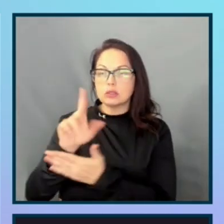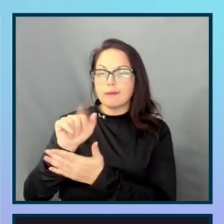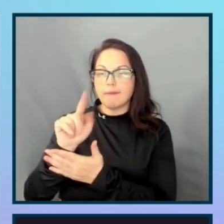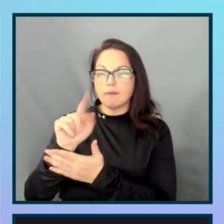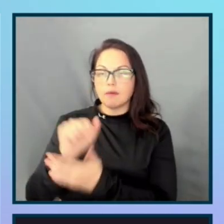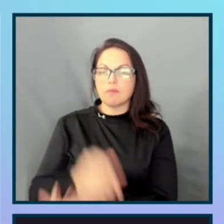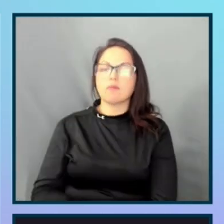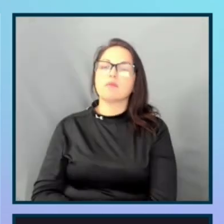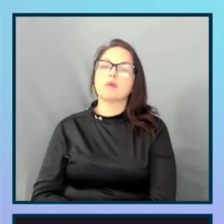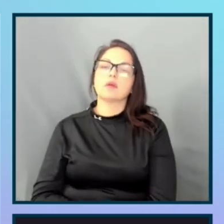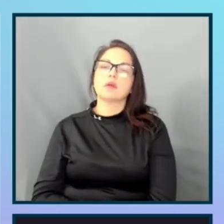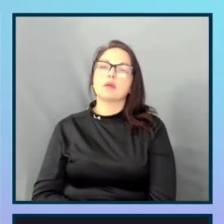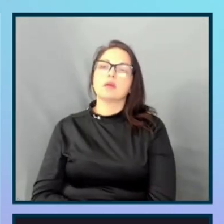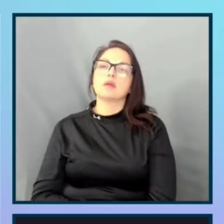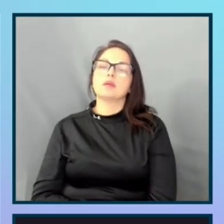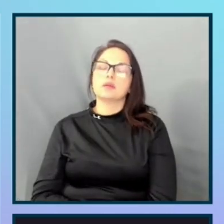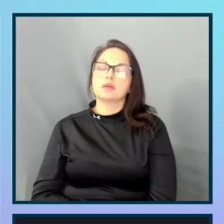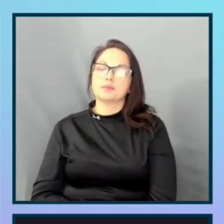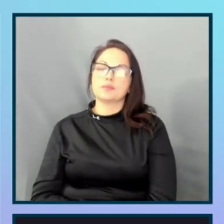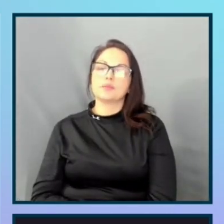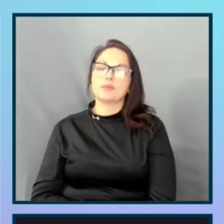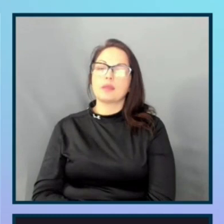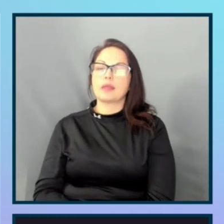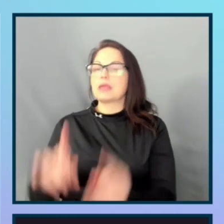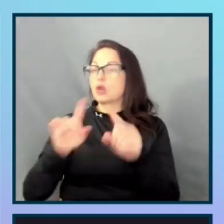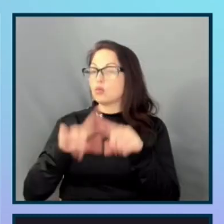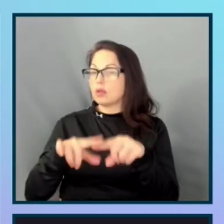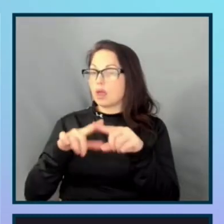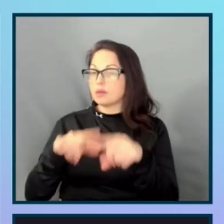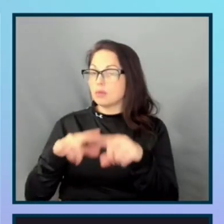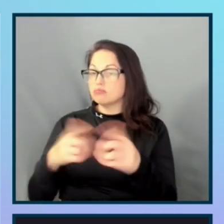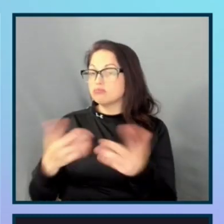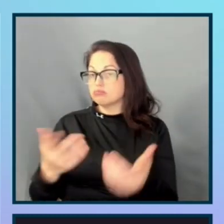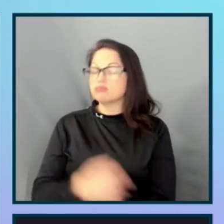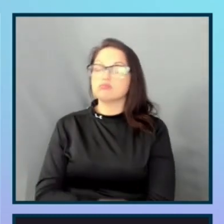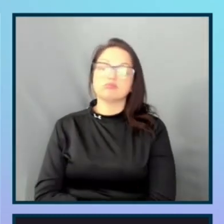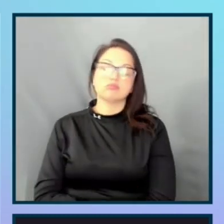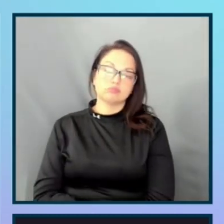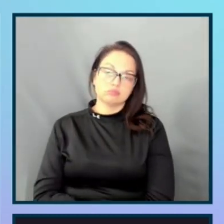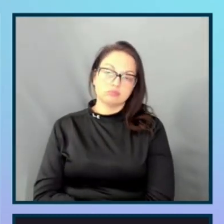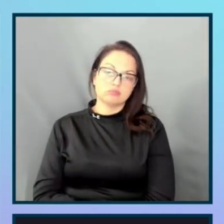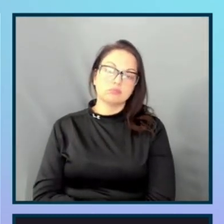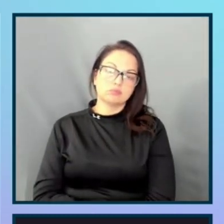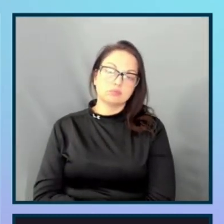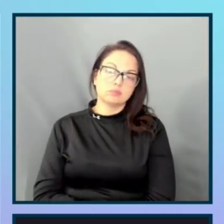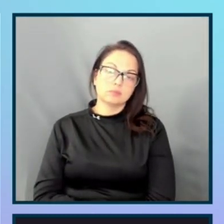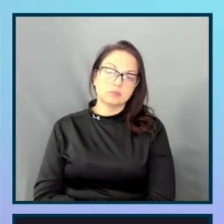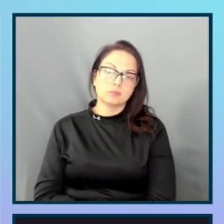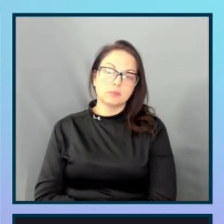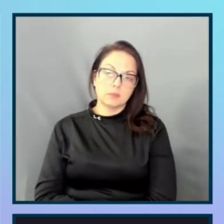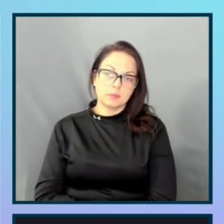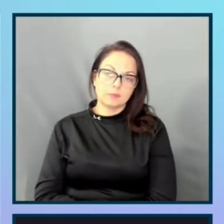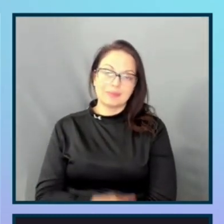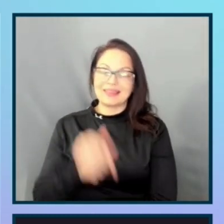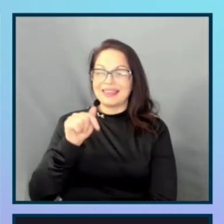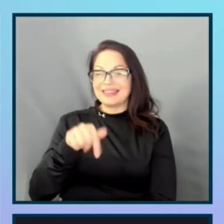They're reliable. This kind of goes without saying, but we do need to say it. This is source material that is peer reviewed.